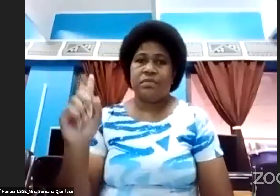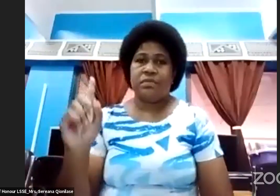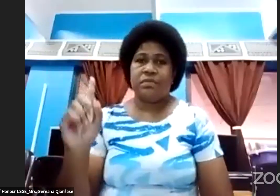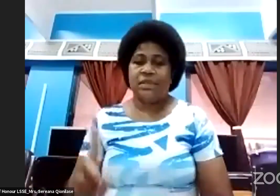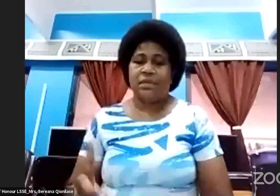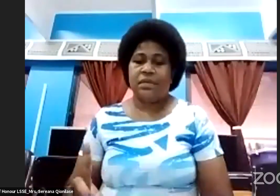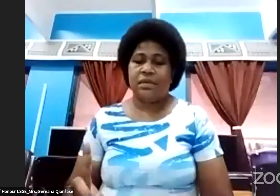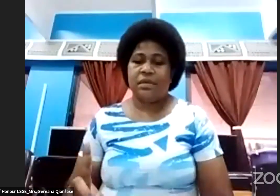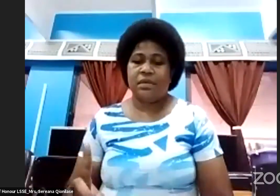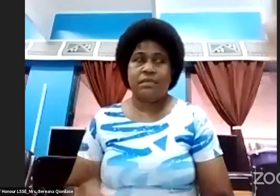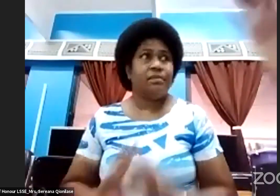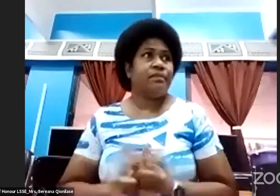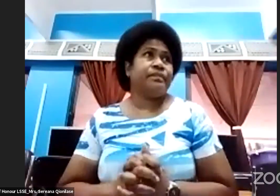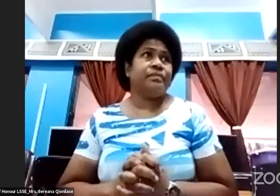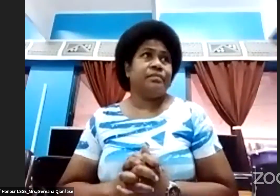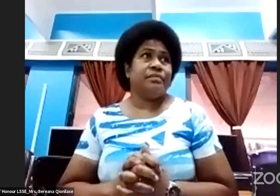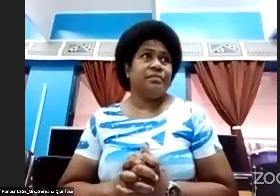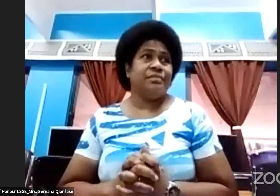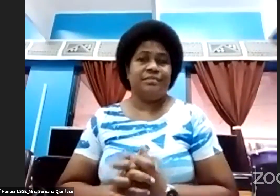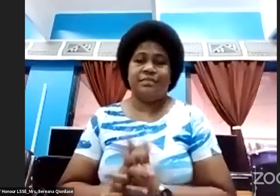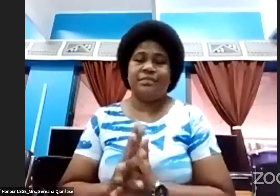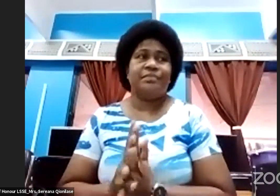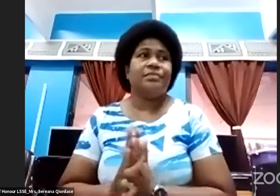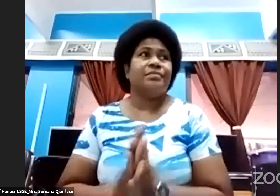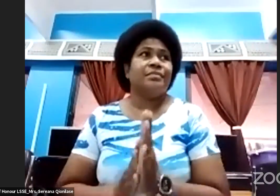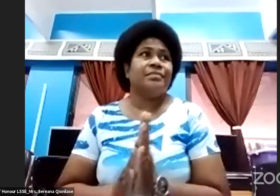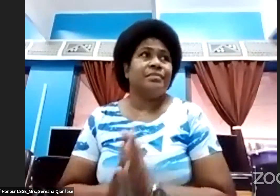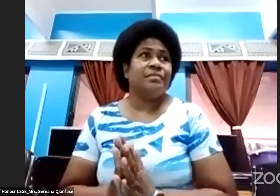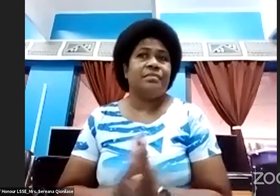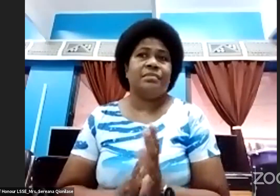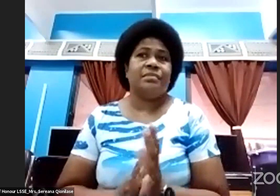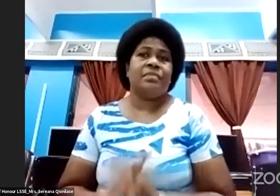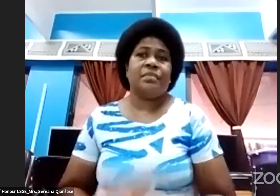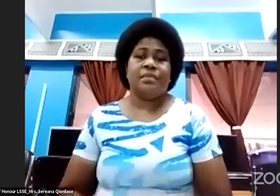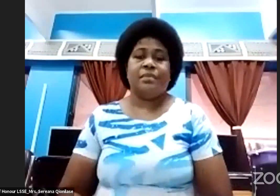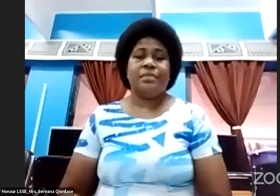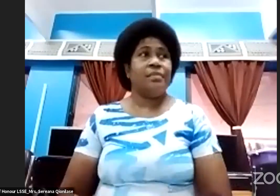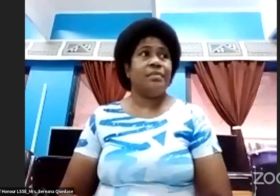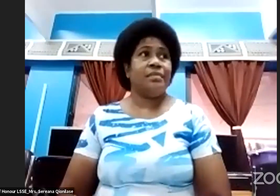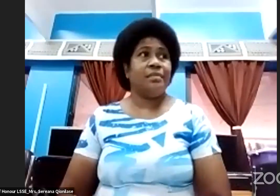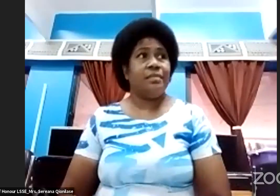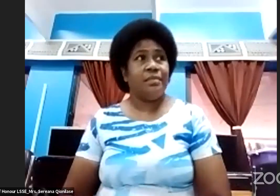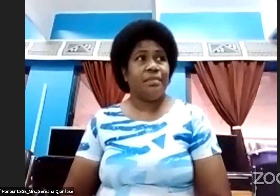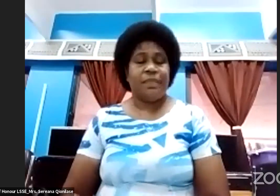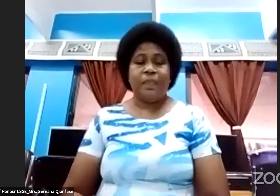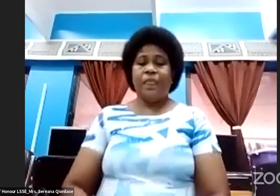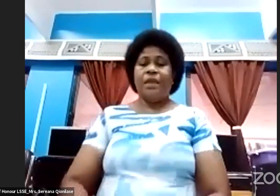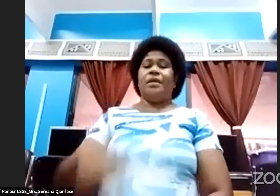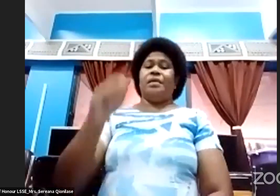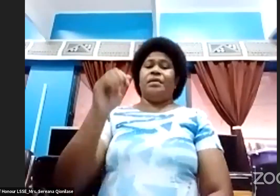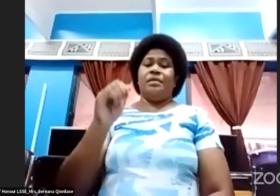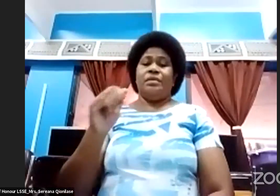telling how far I'll go. I know